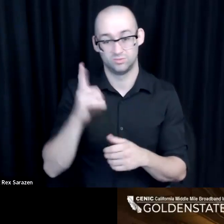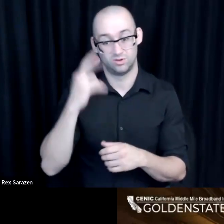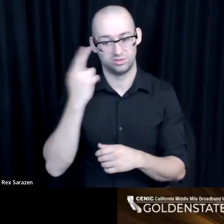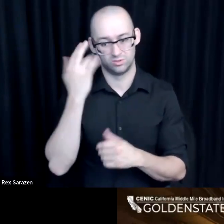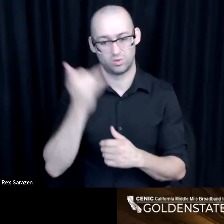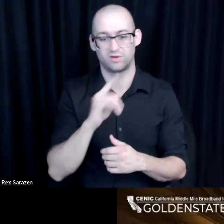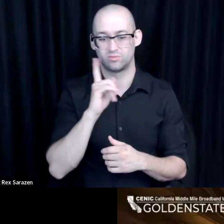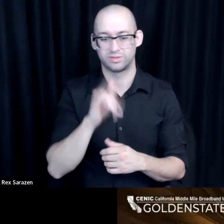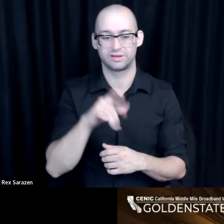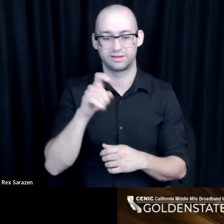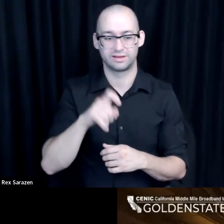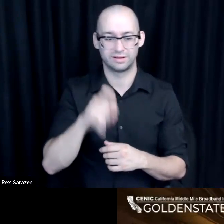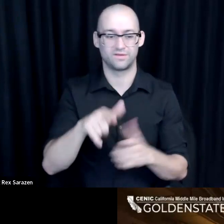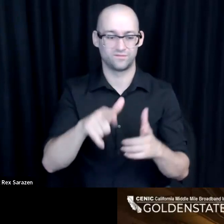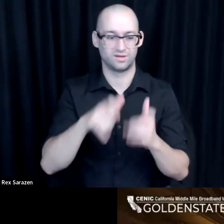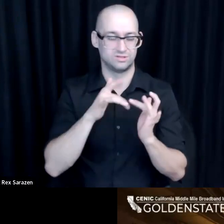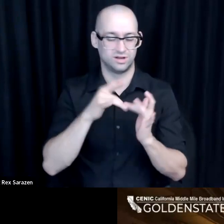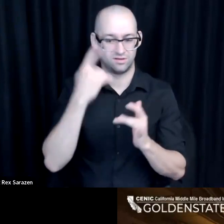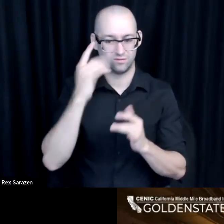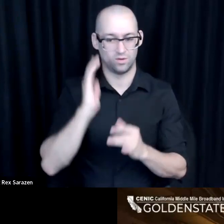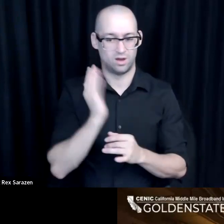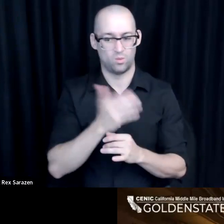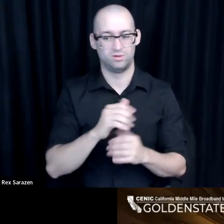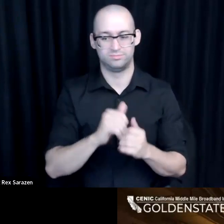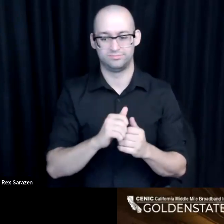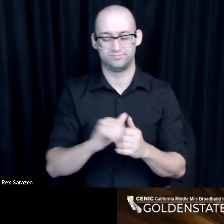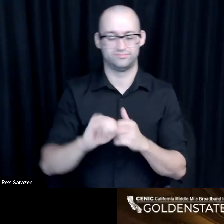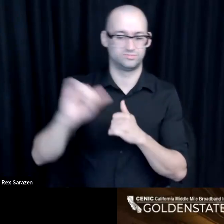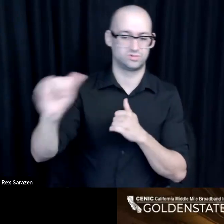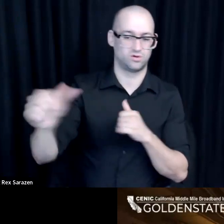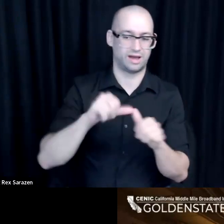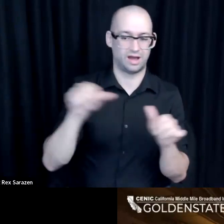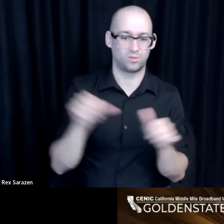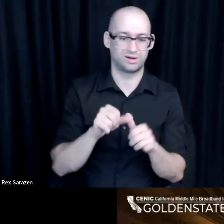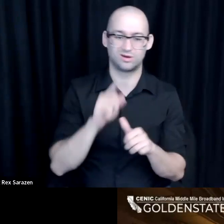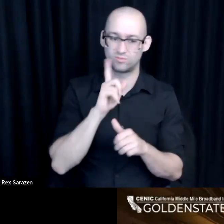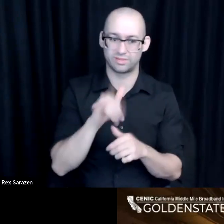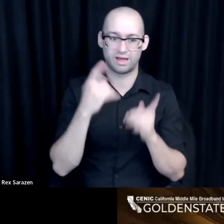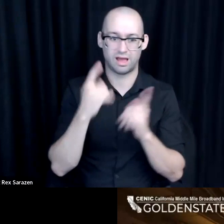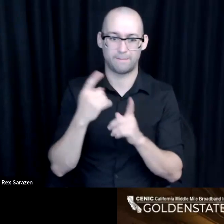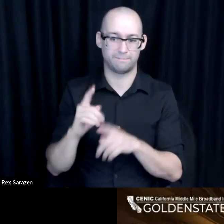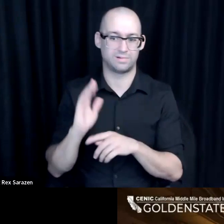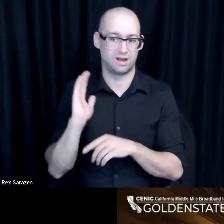in our remote area on our reservation. And it's happening to us right now. And I really want to,